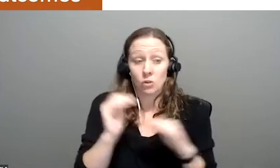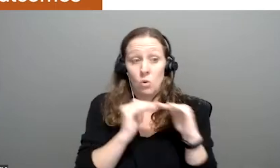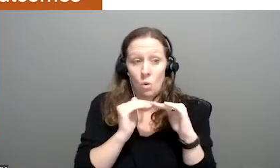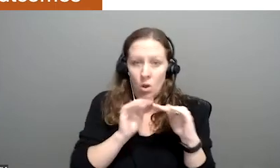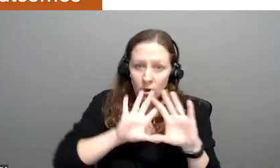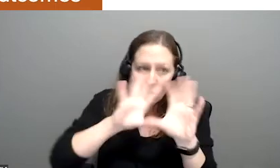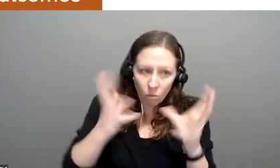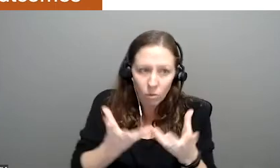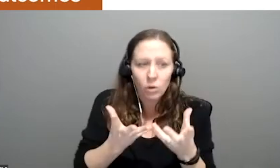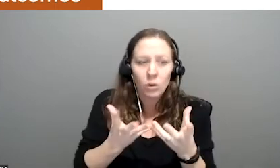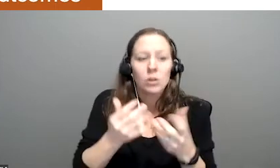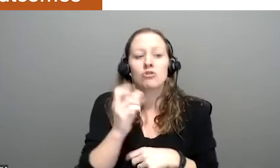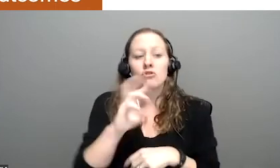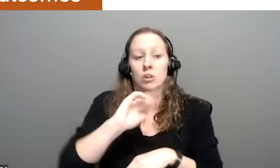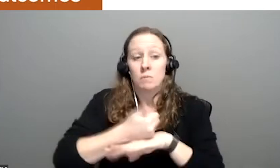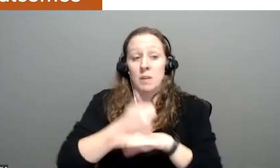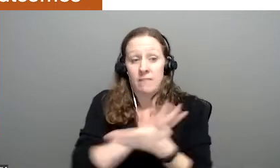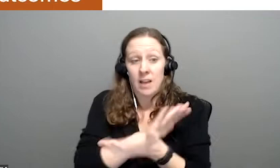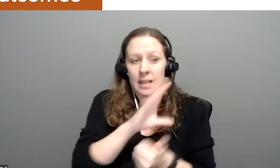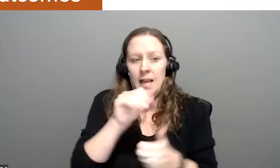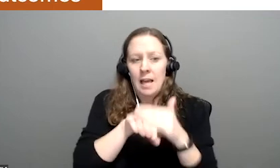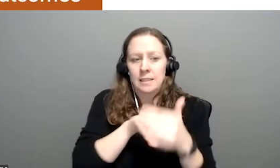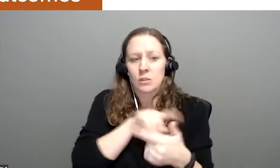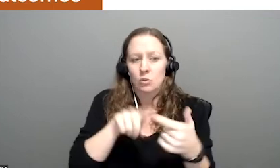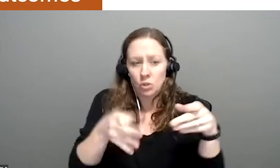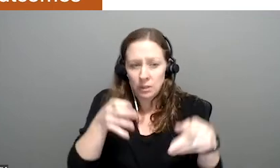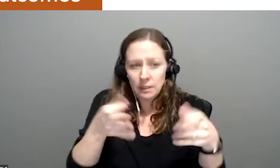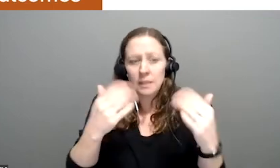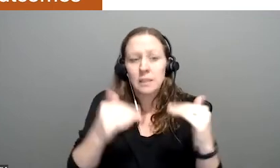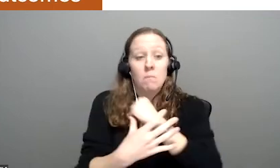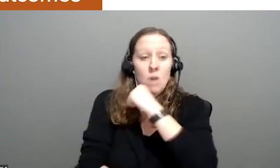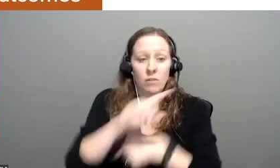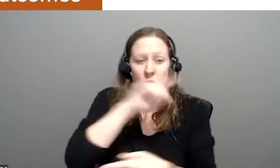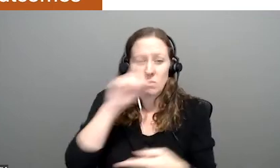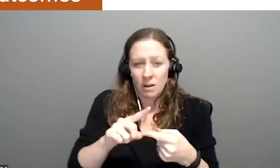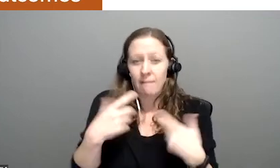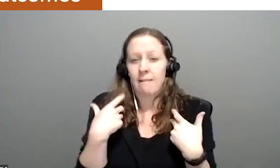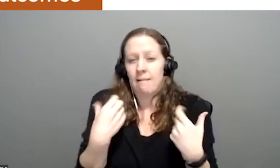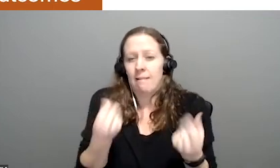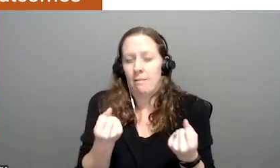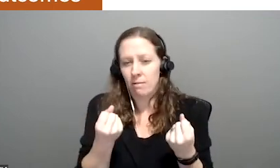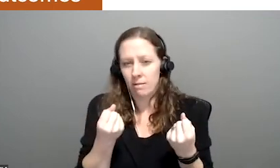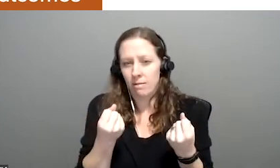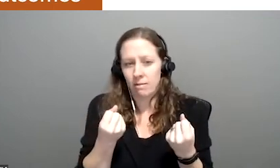and well-being. So, each goal contains a series of performance indicators, and the progress of these